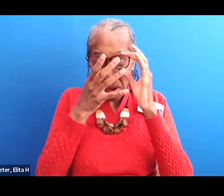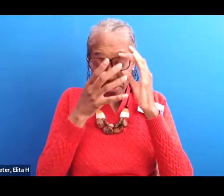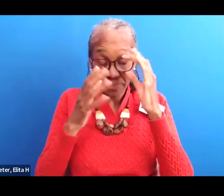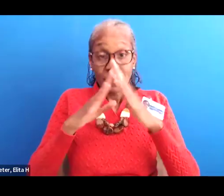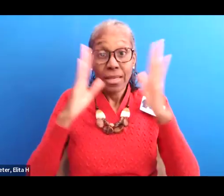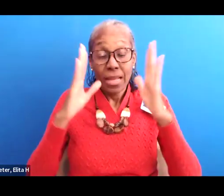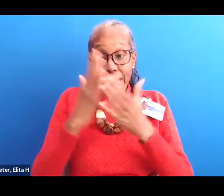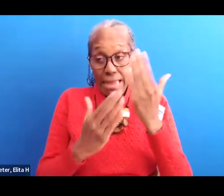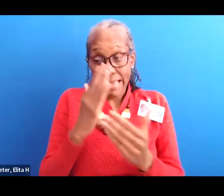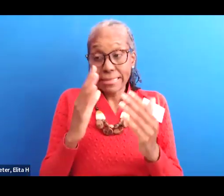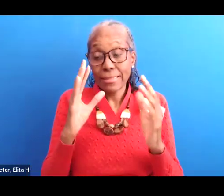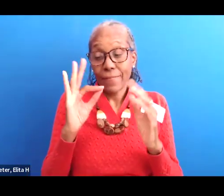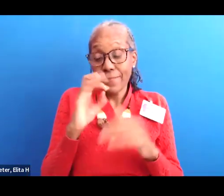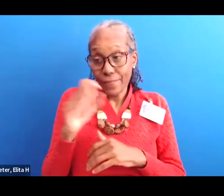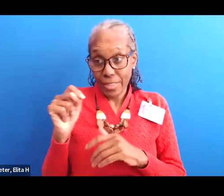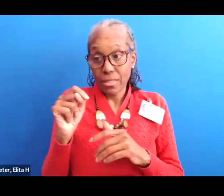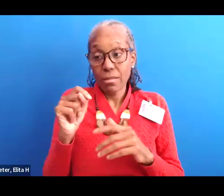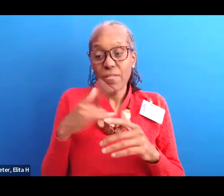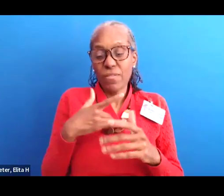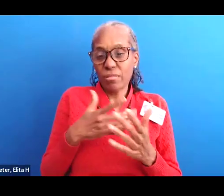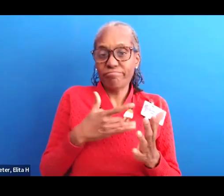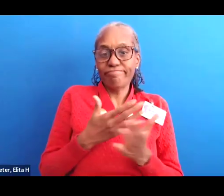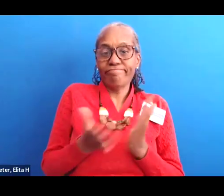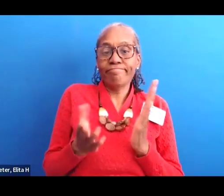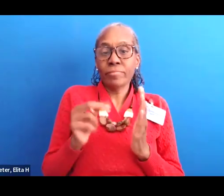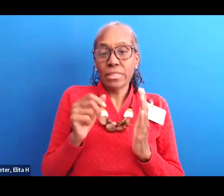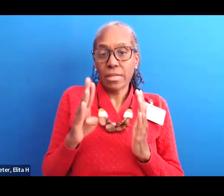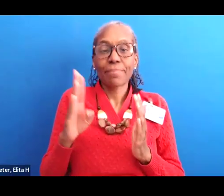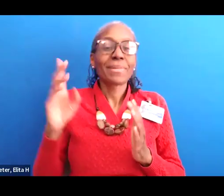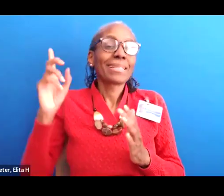and severe, severe foot pain. That sounds like neuropathic pain.